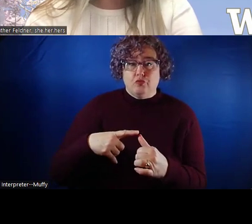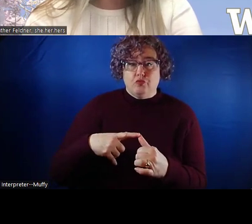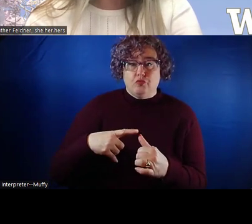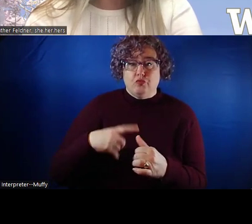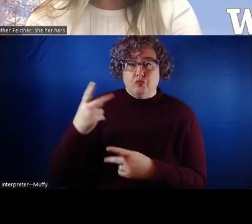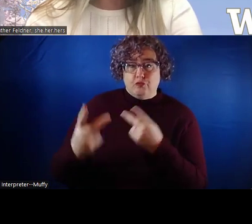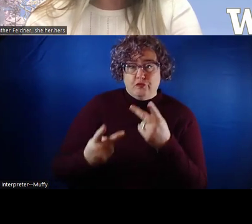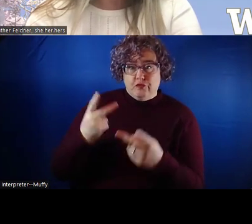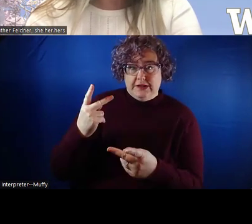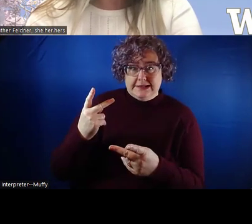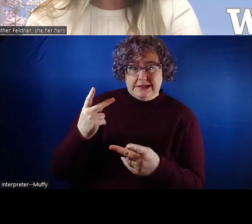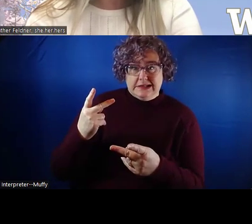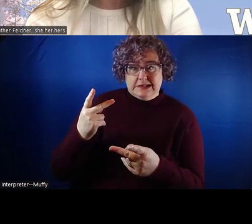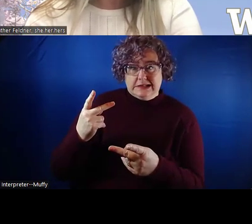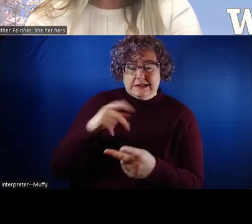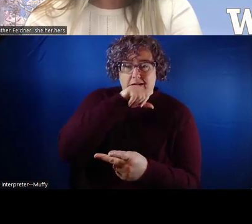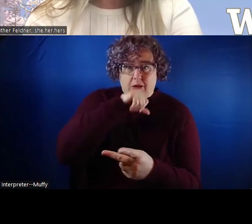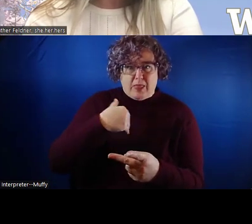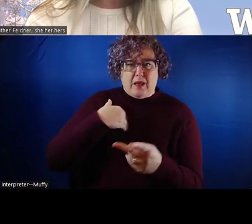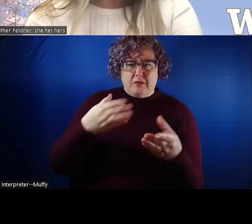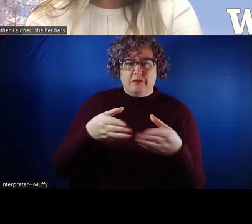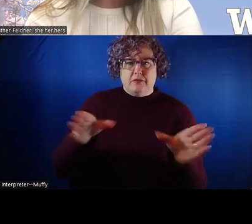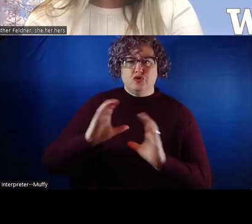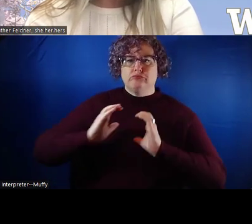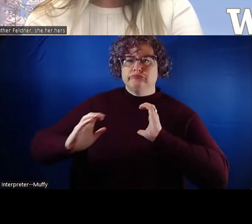I would love to have a general conversation